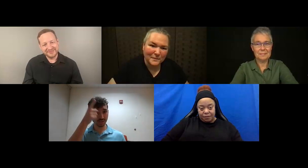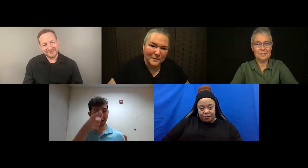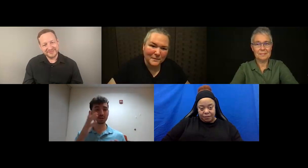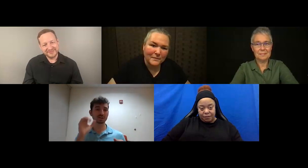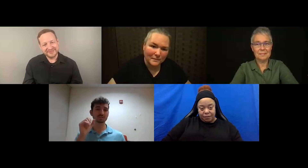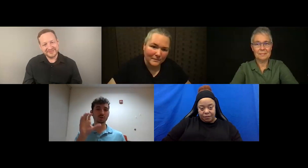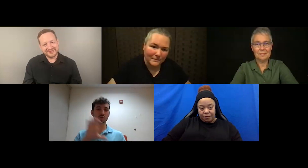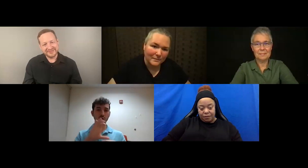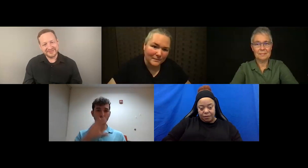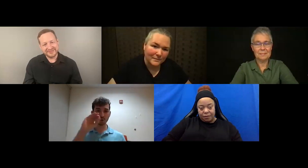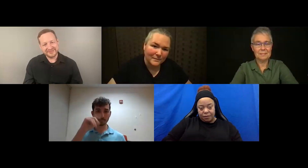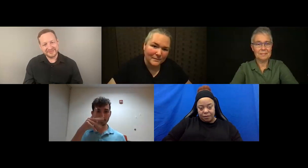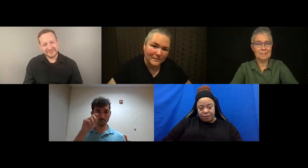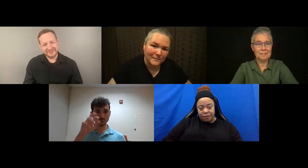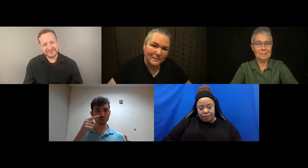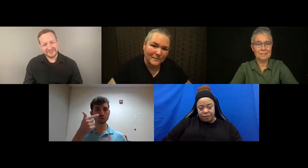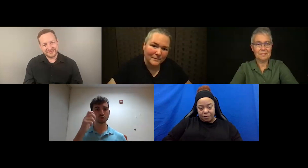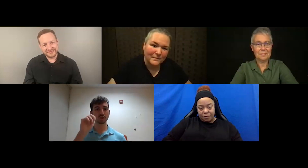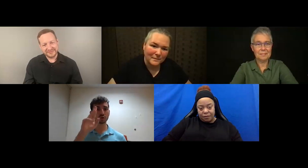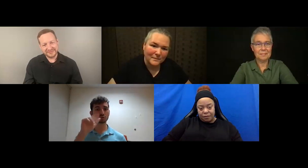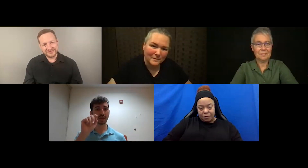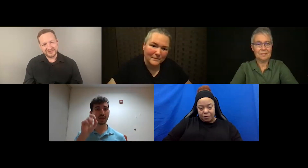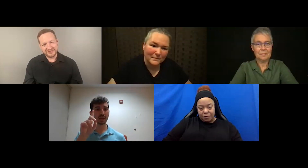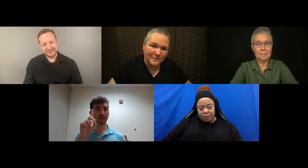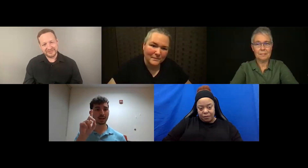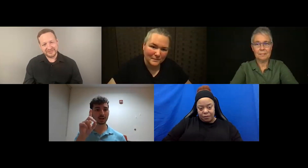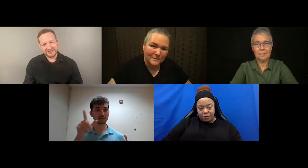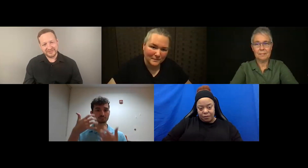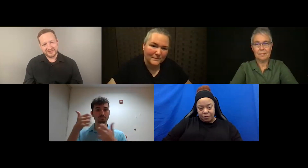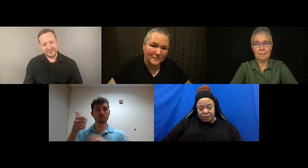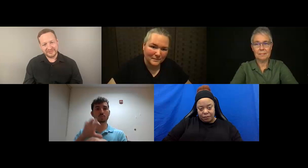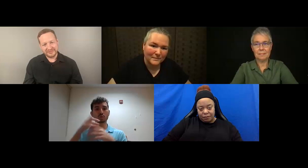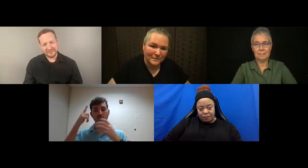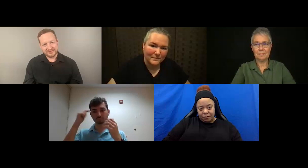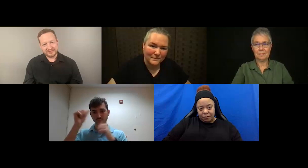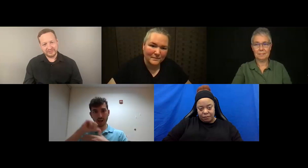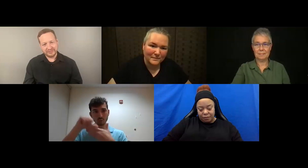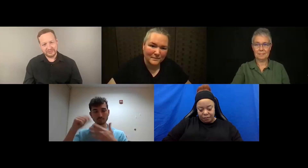how people understand it is that it's basically computer generated. The computer